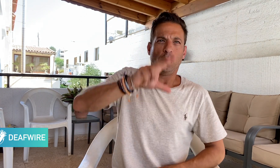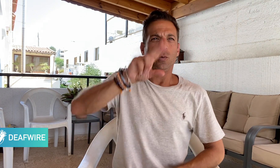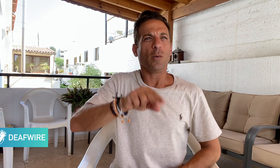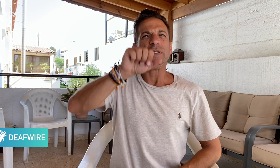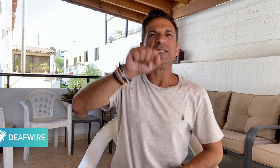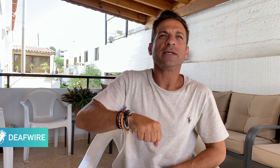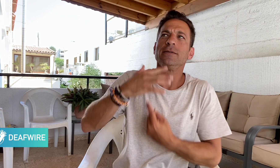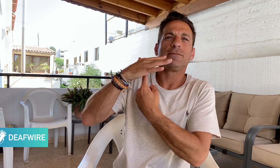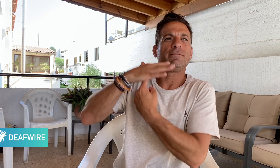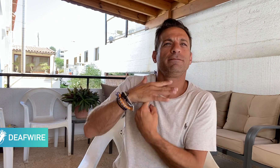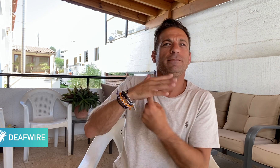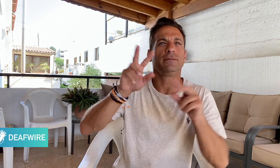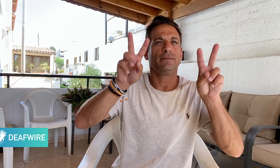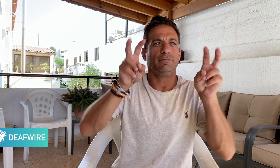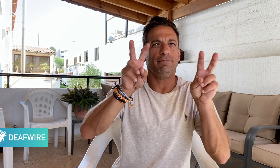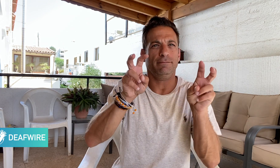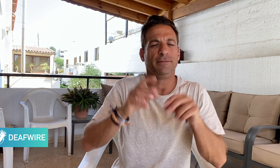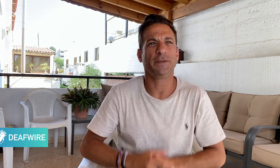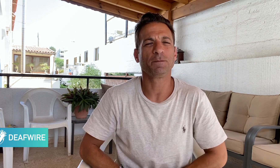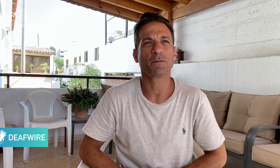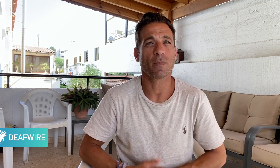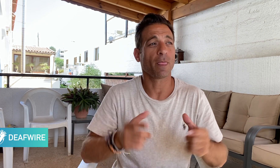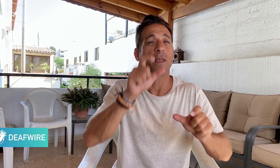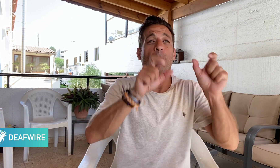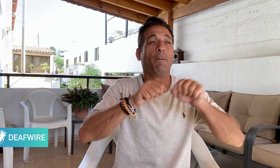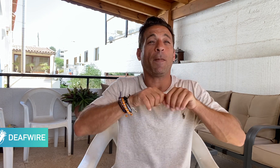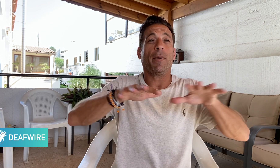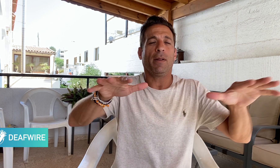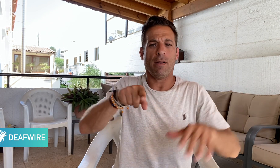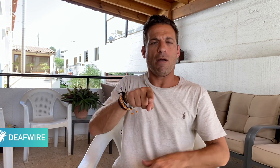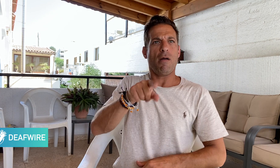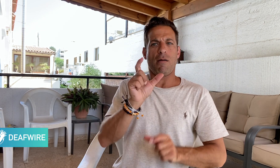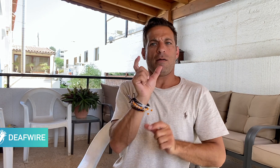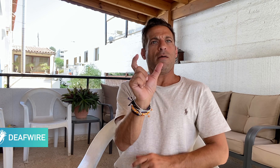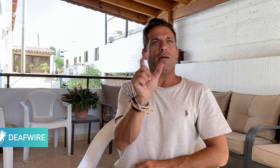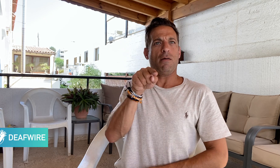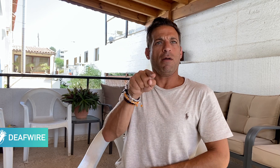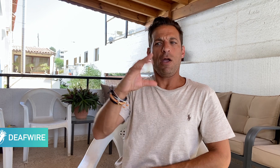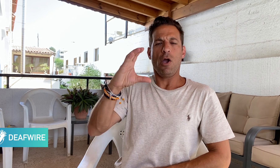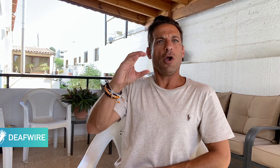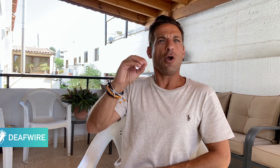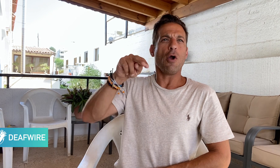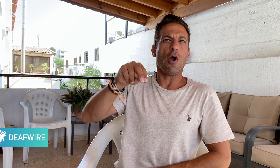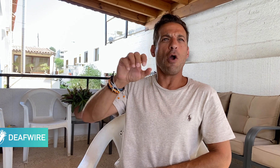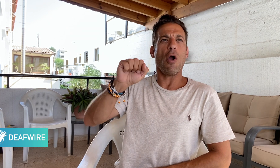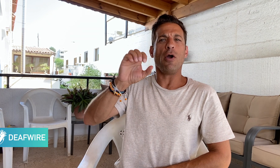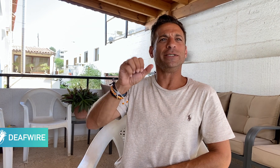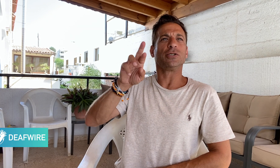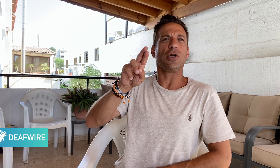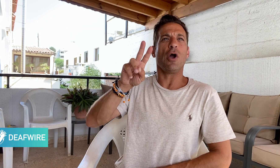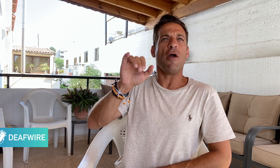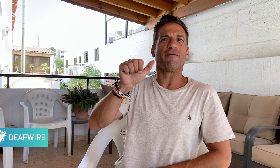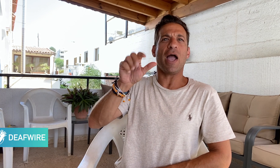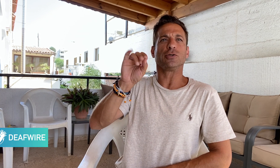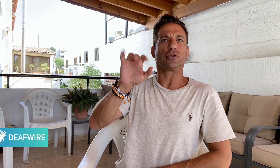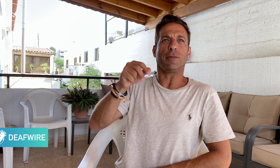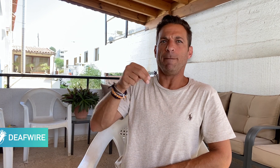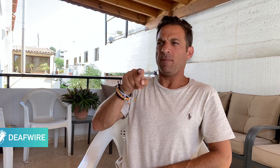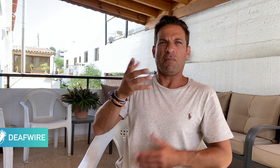about the word “conservatorship” for the first time when